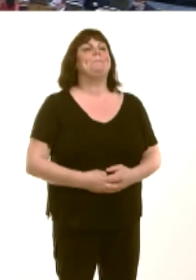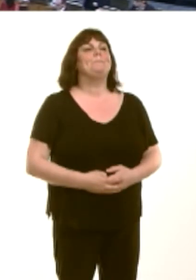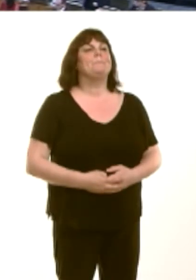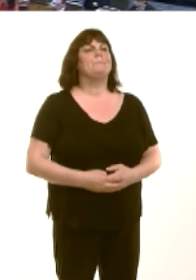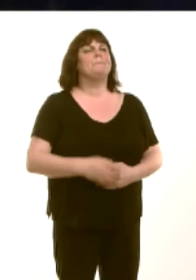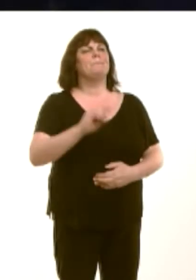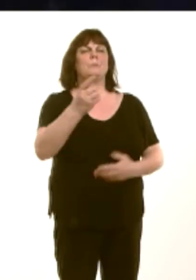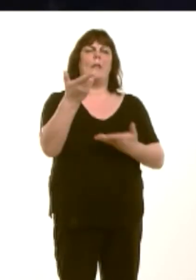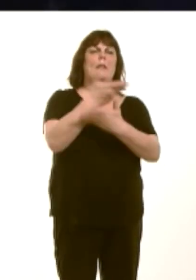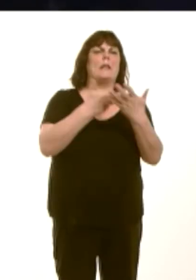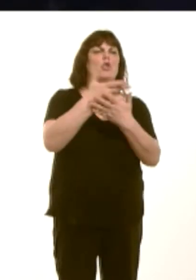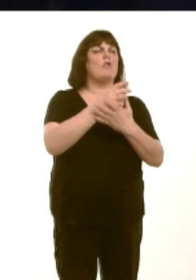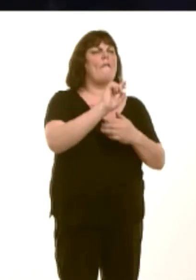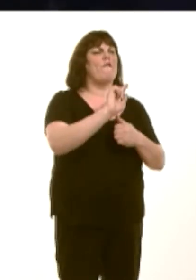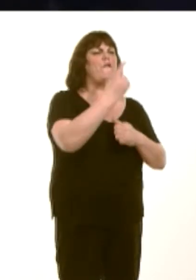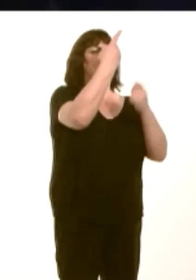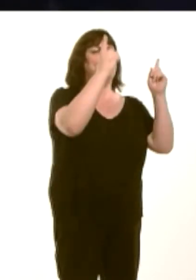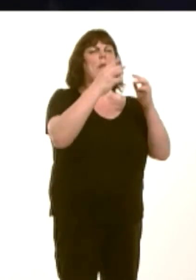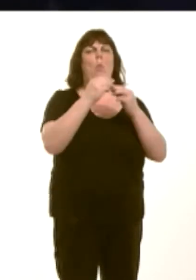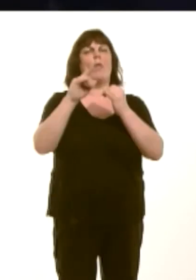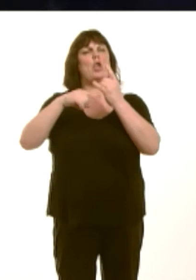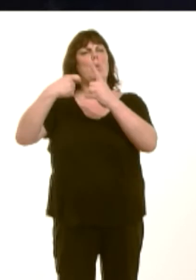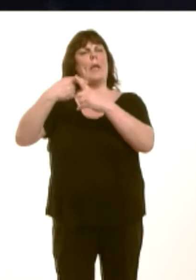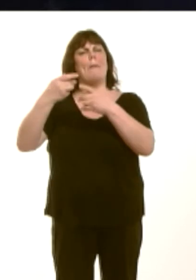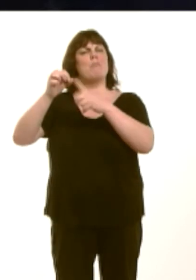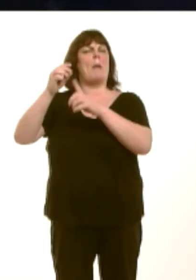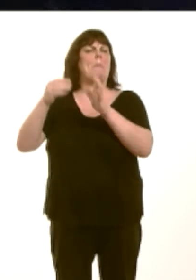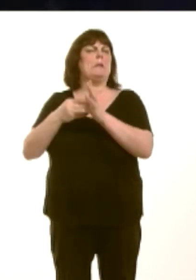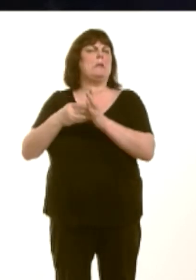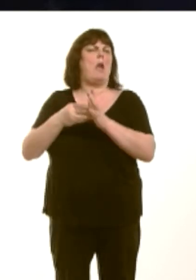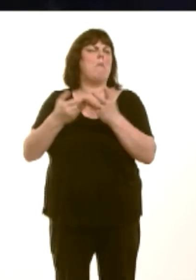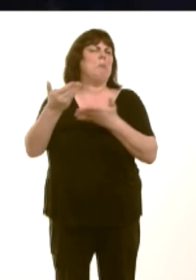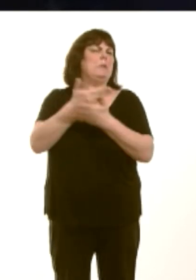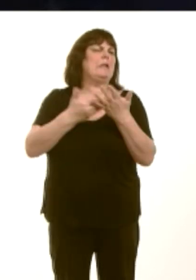What discussions has the First Minister had with the UK Prime Minister on the implementation